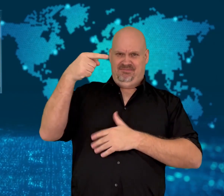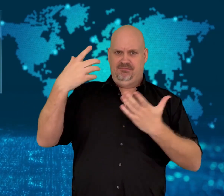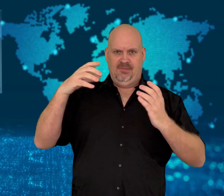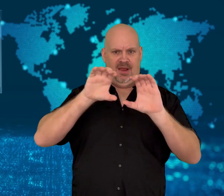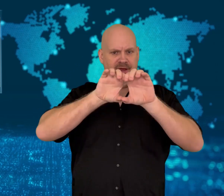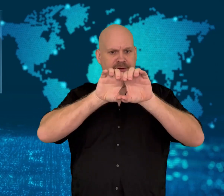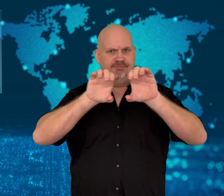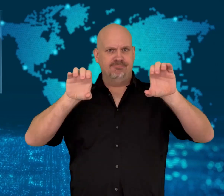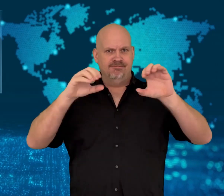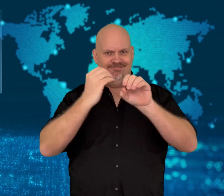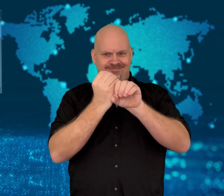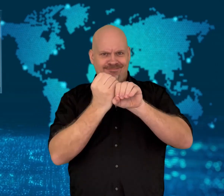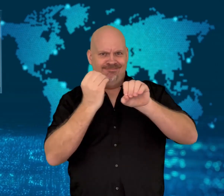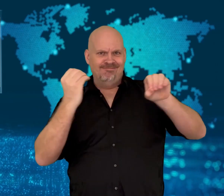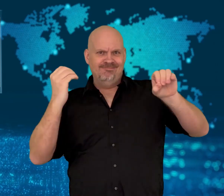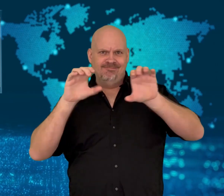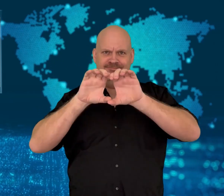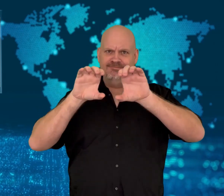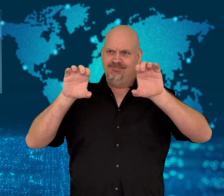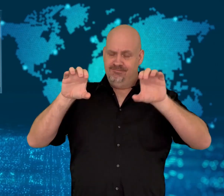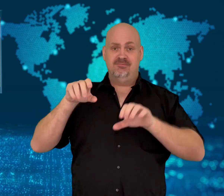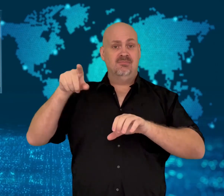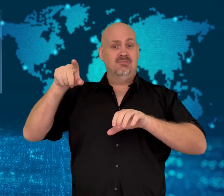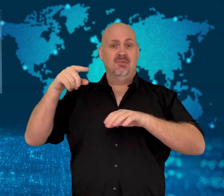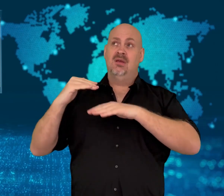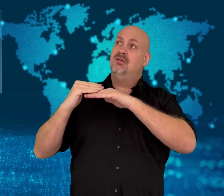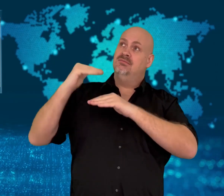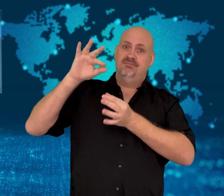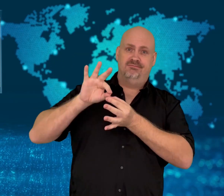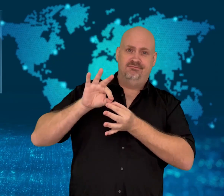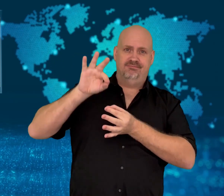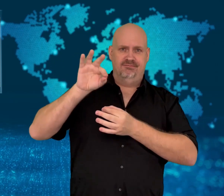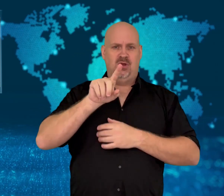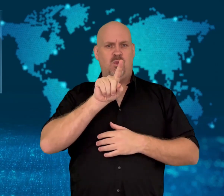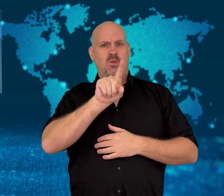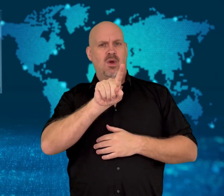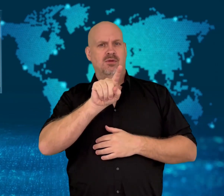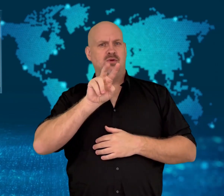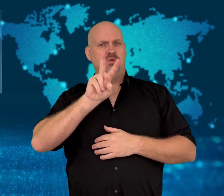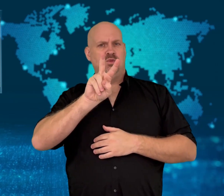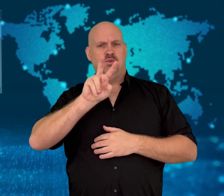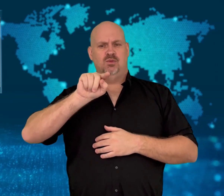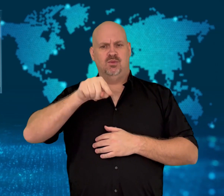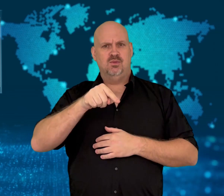The unidentified object was cylindrical in shape.